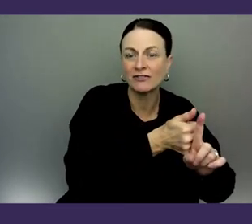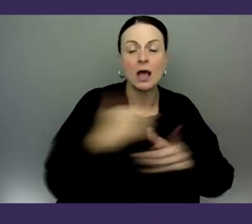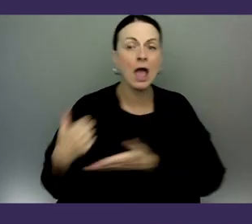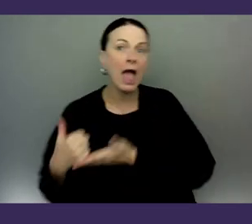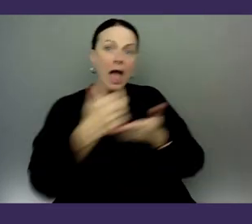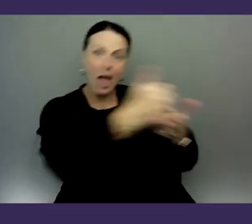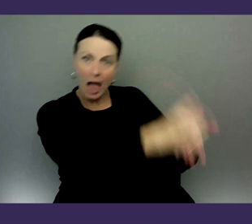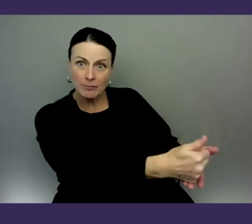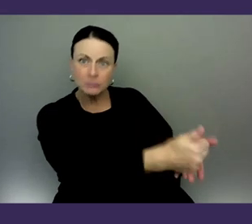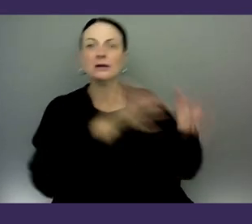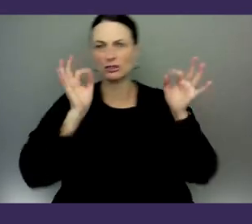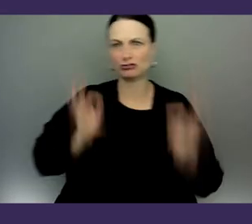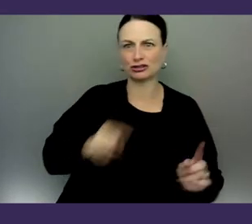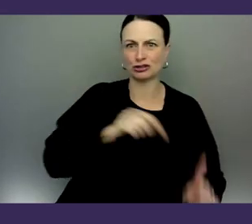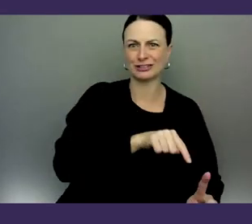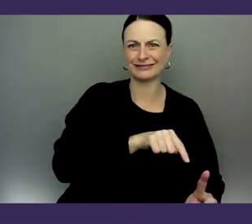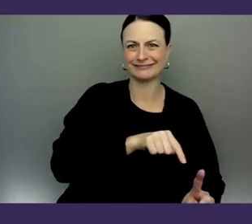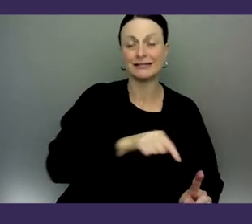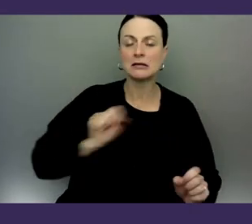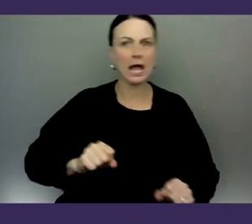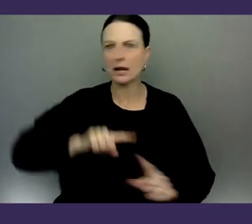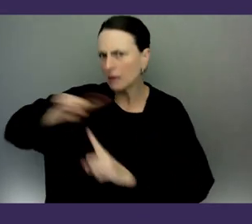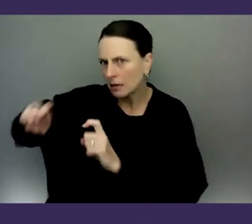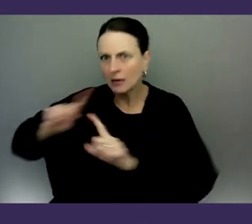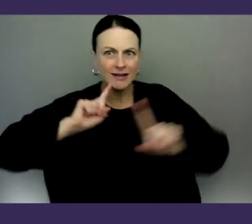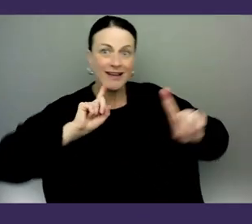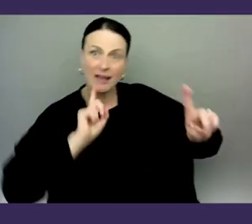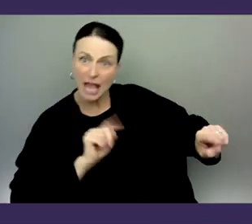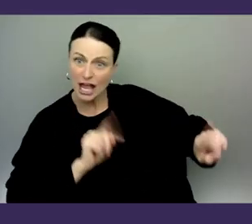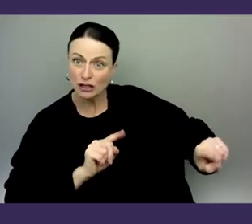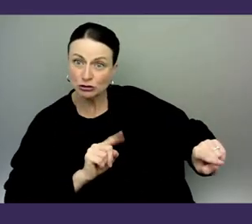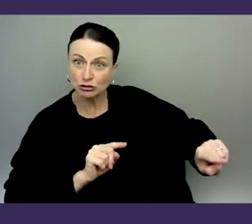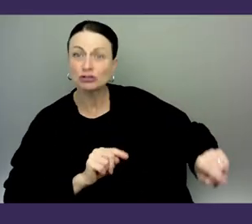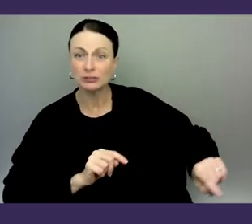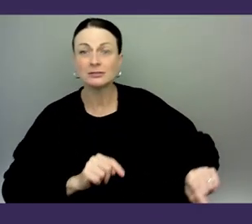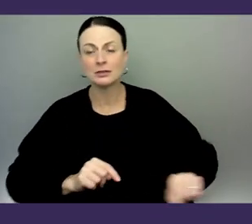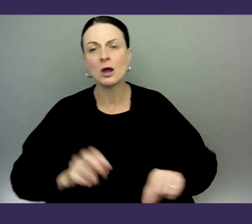So this can be in the form of answering questions, conveying the individual's decision to another person, right?